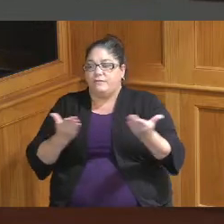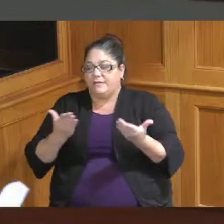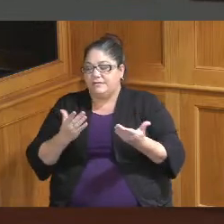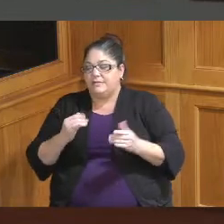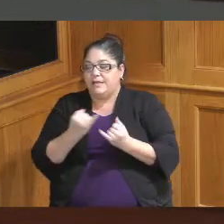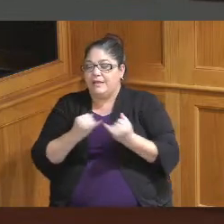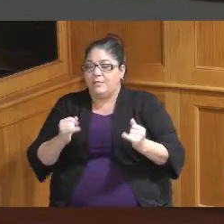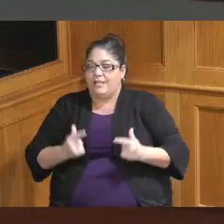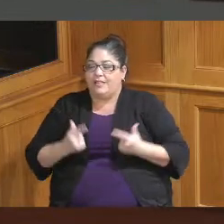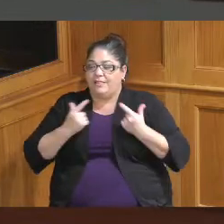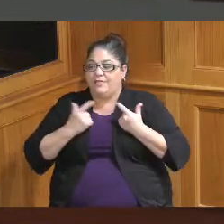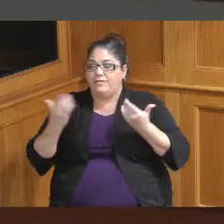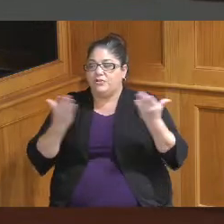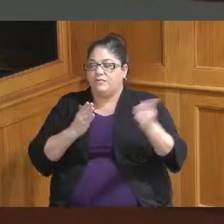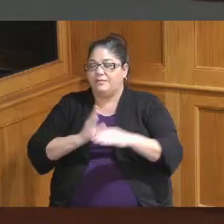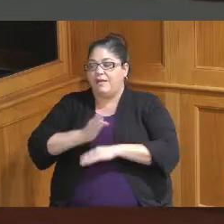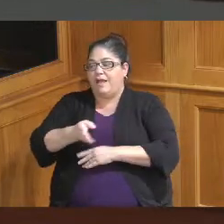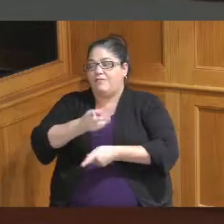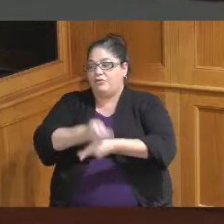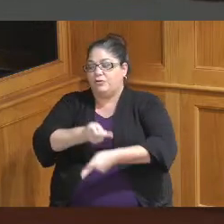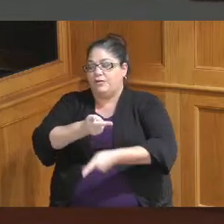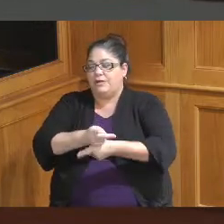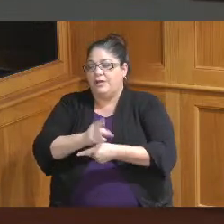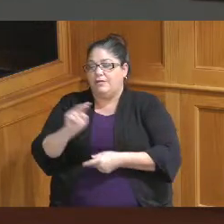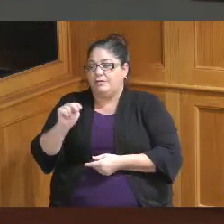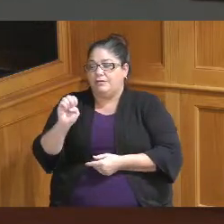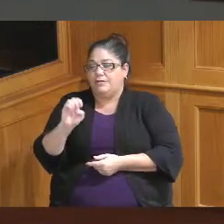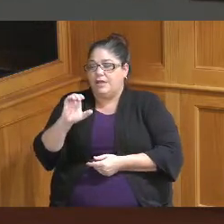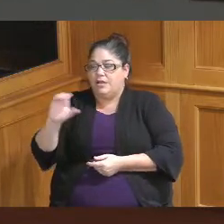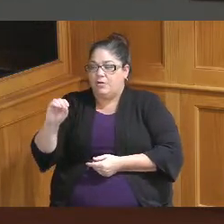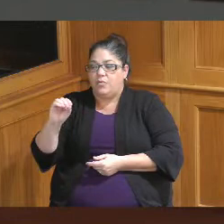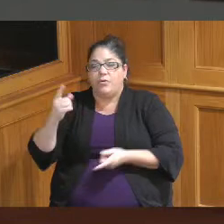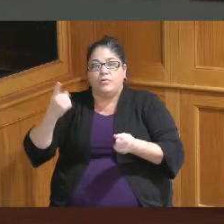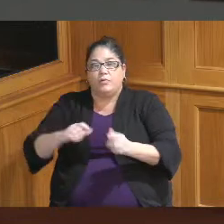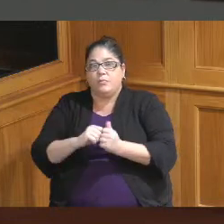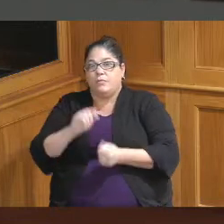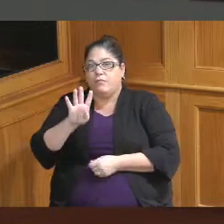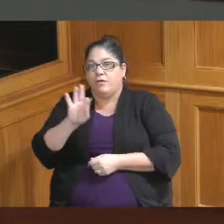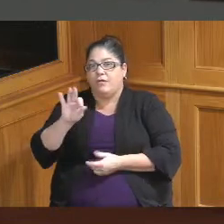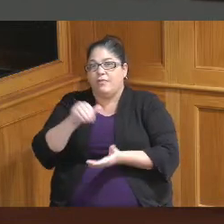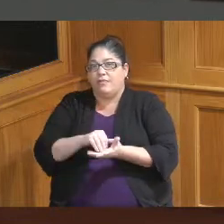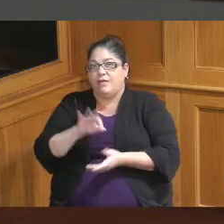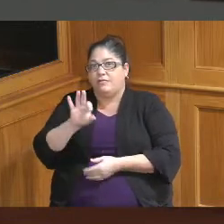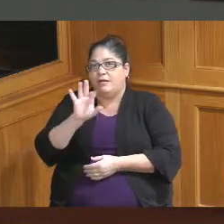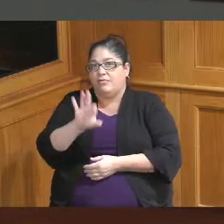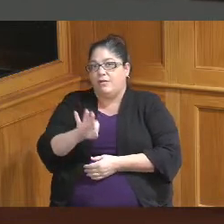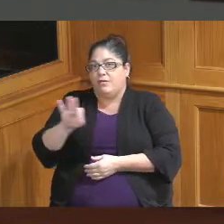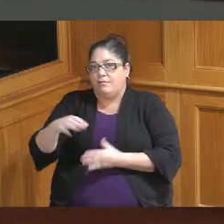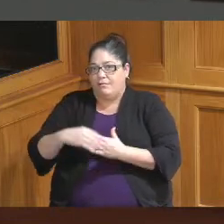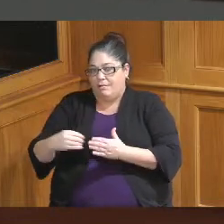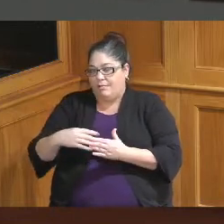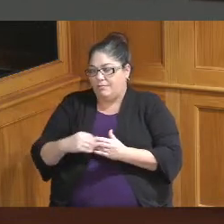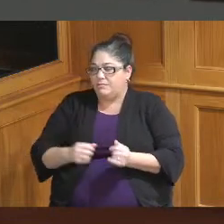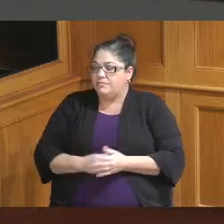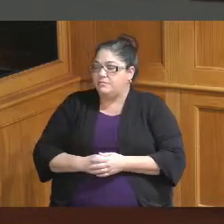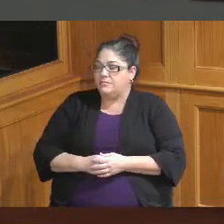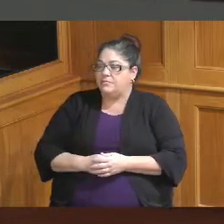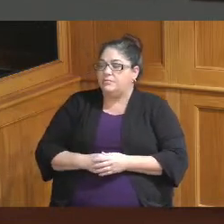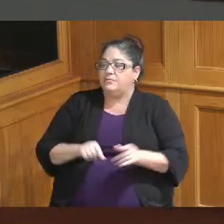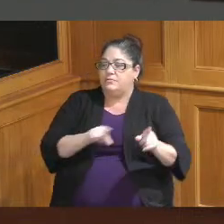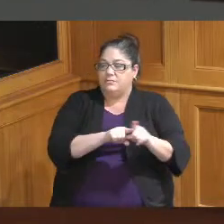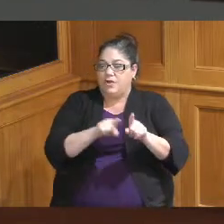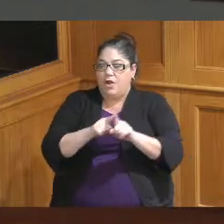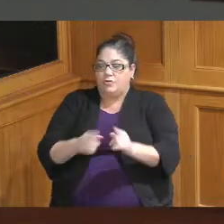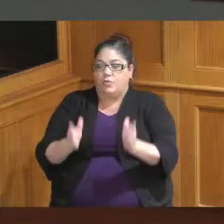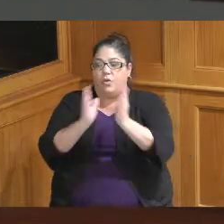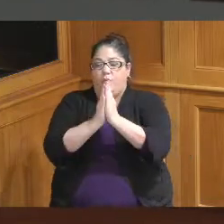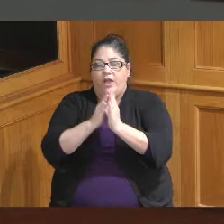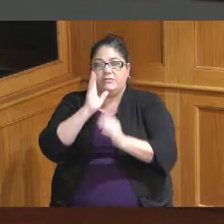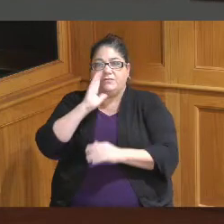living services after care agreement with Neco for $449,999 we also have a request for authorizing to